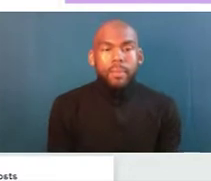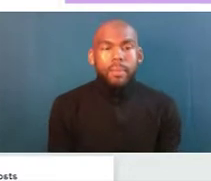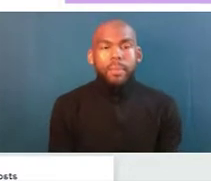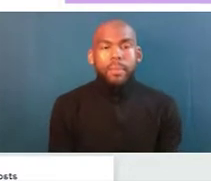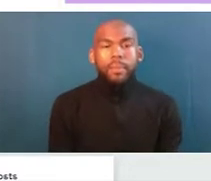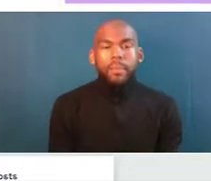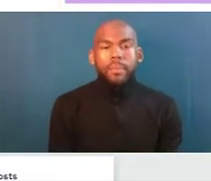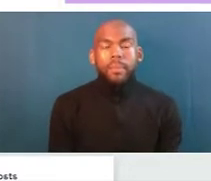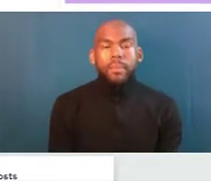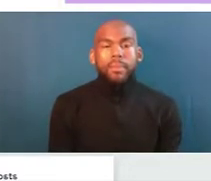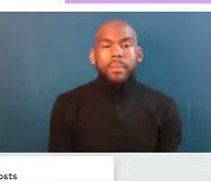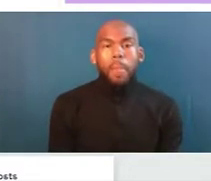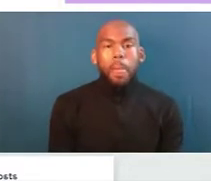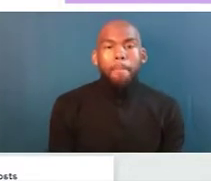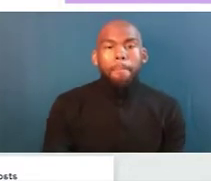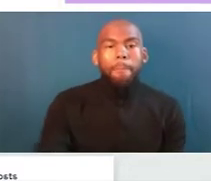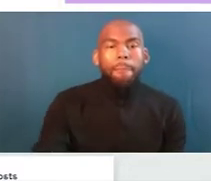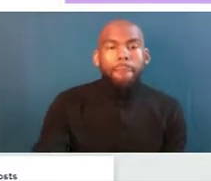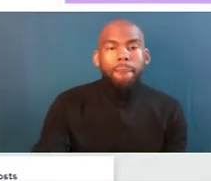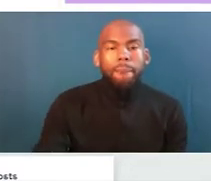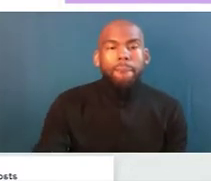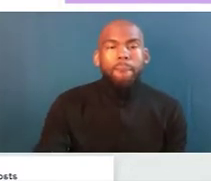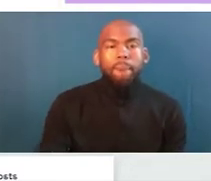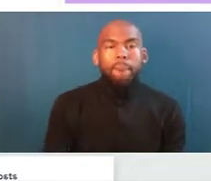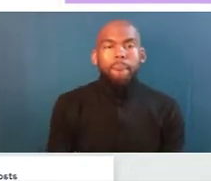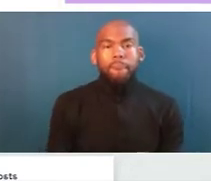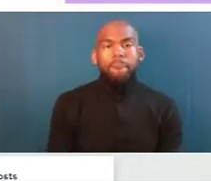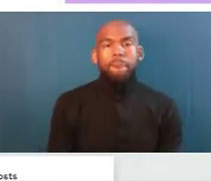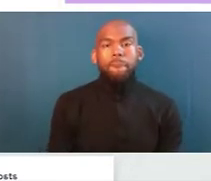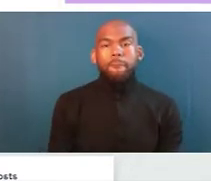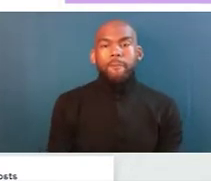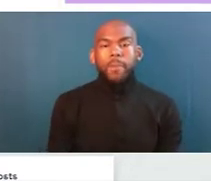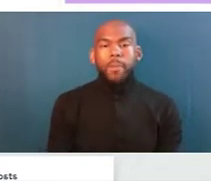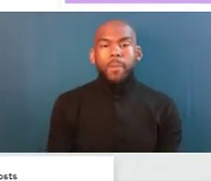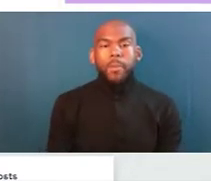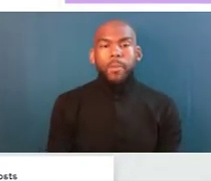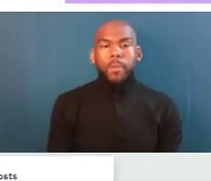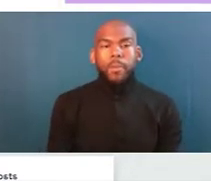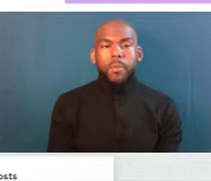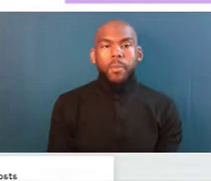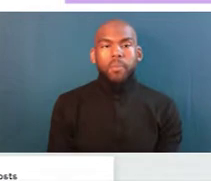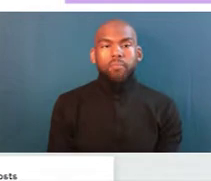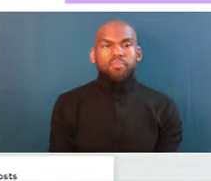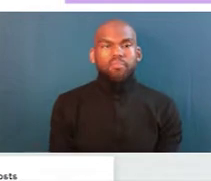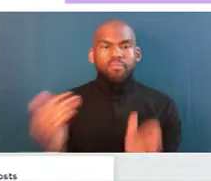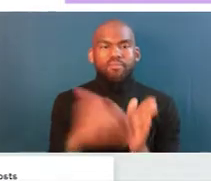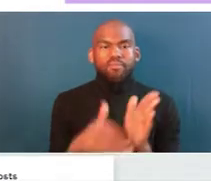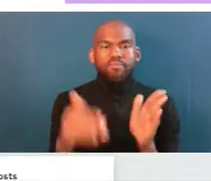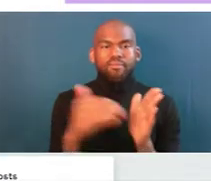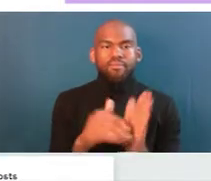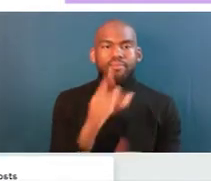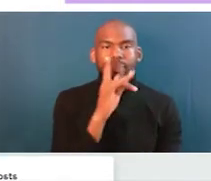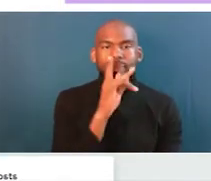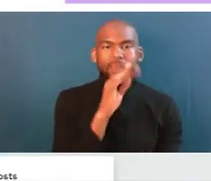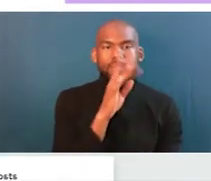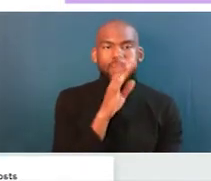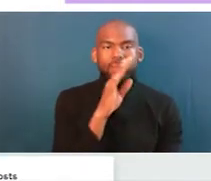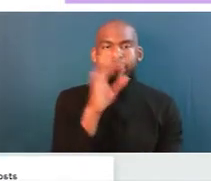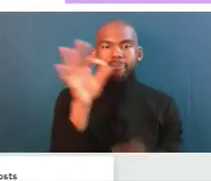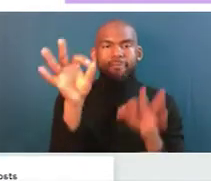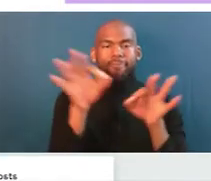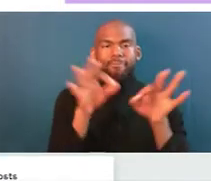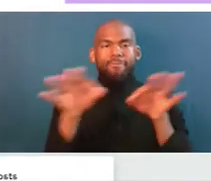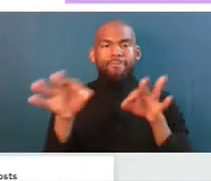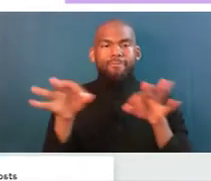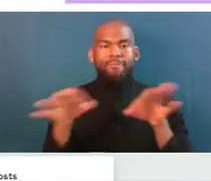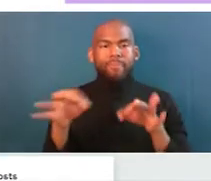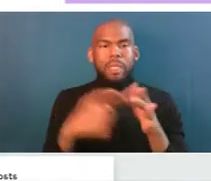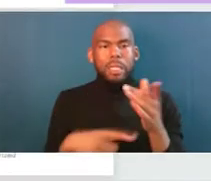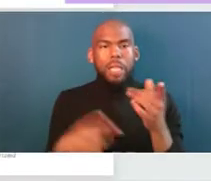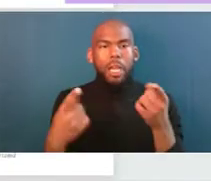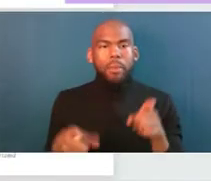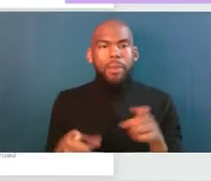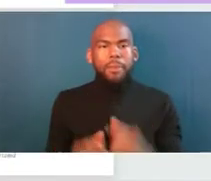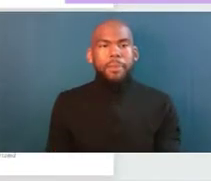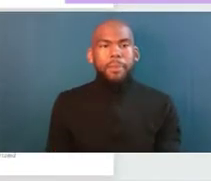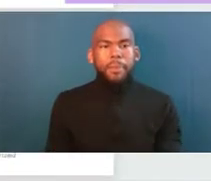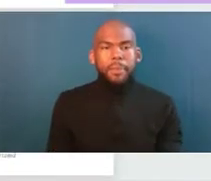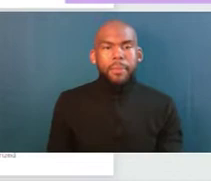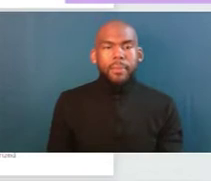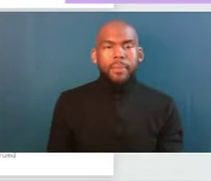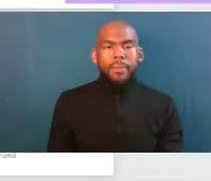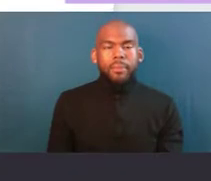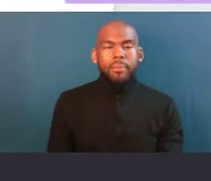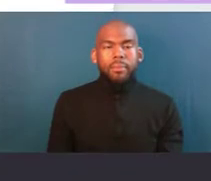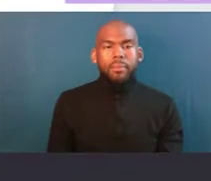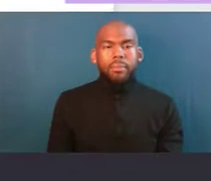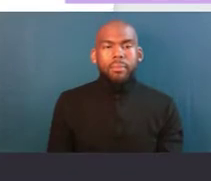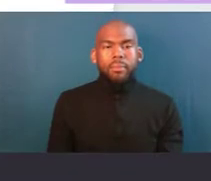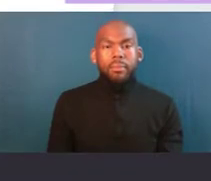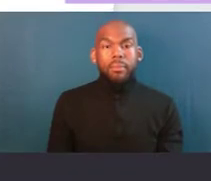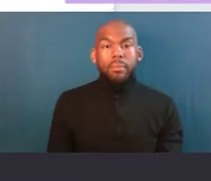main level heading level one 56899 graphic pixels, 3608311 graphic, quote graphic, heading level two is an example